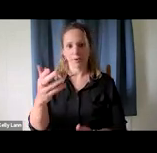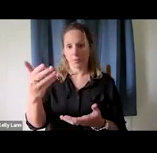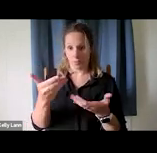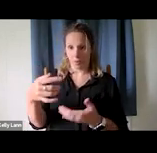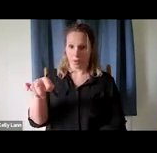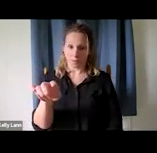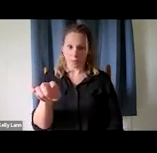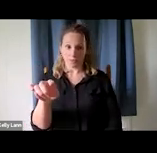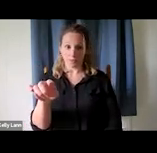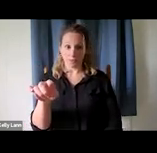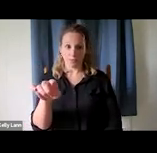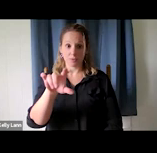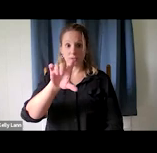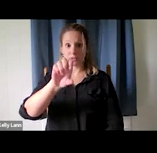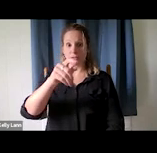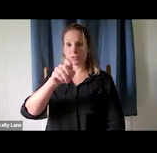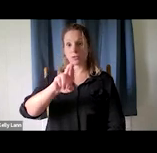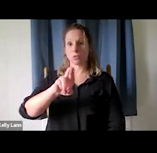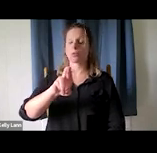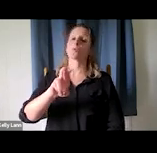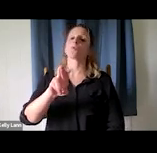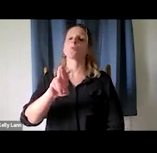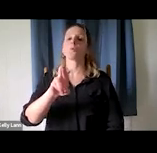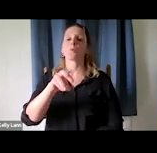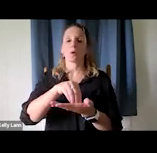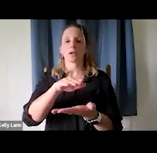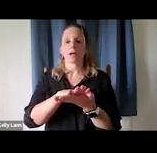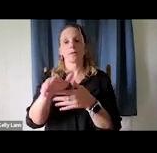to this SOAR webinar titled, Documenting and Supporting SSI